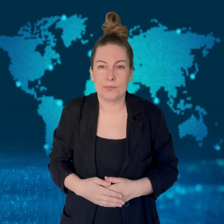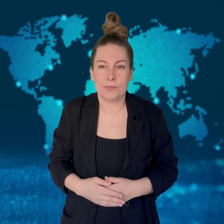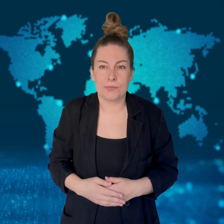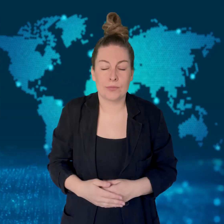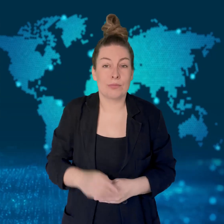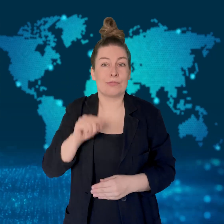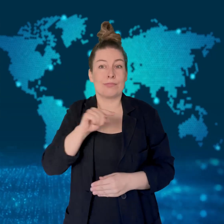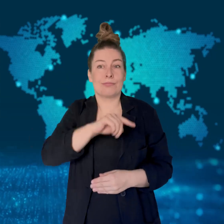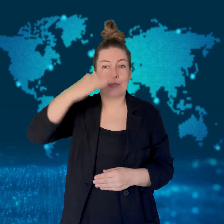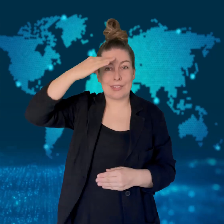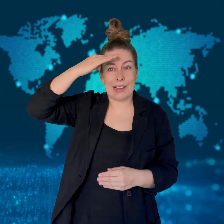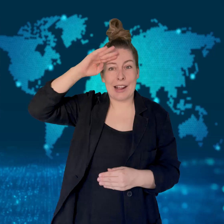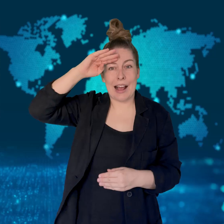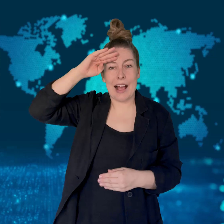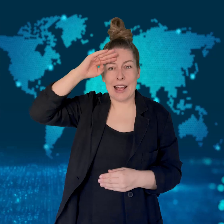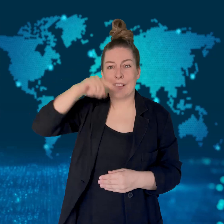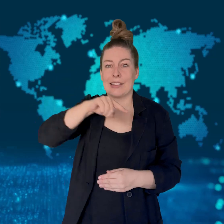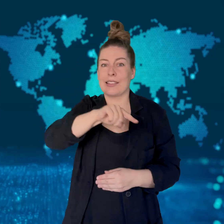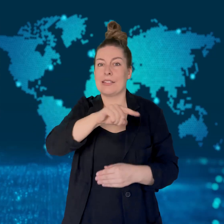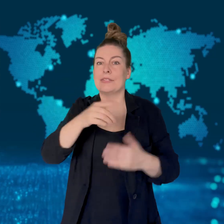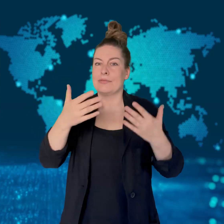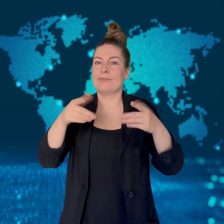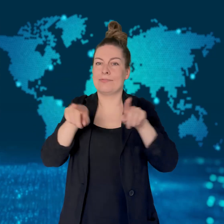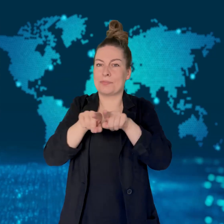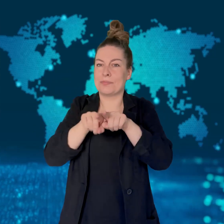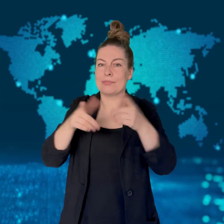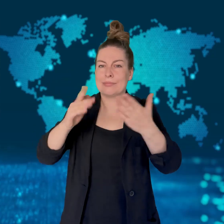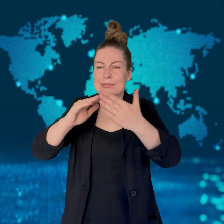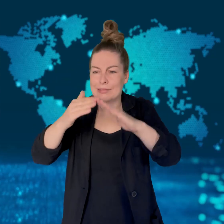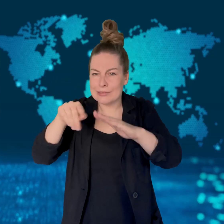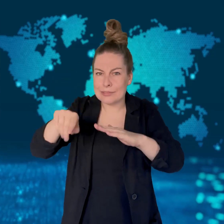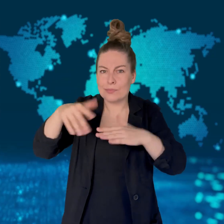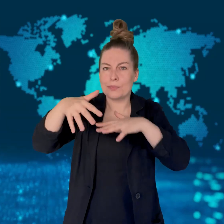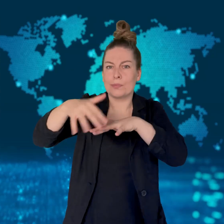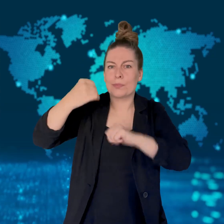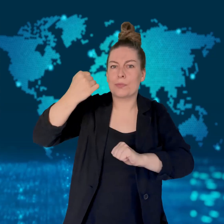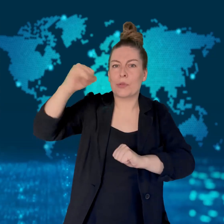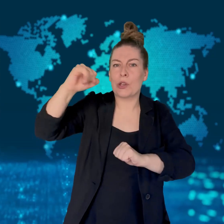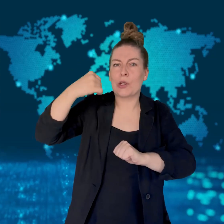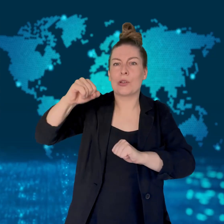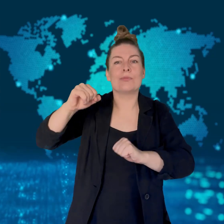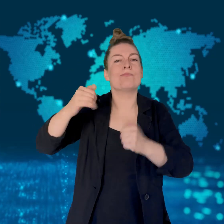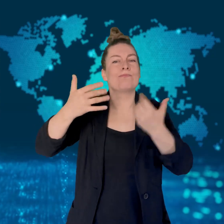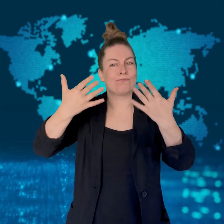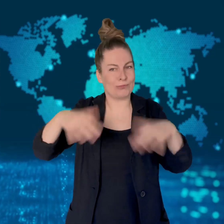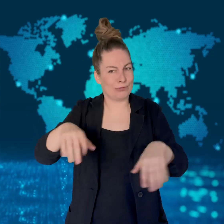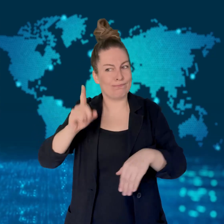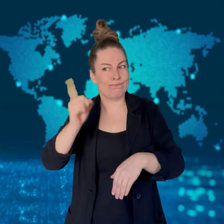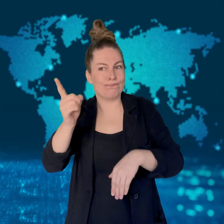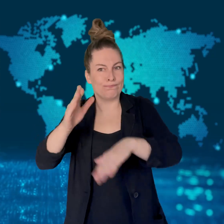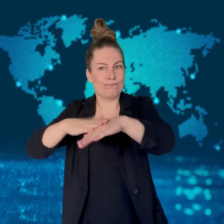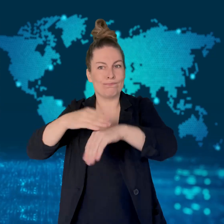University protests around the world.